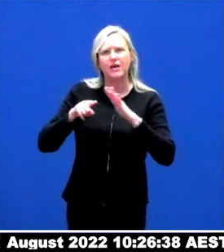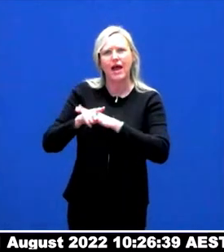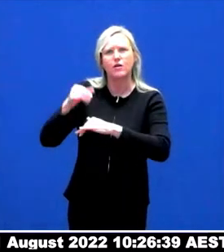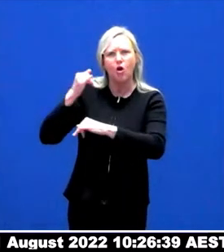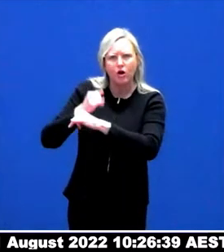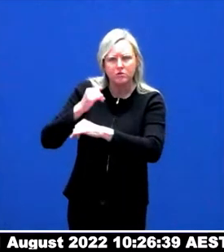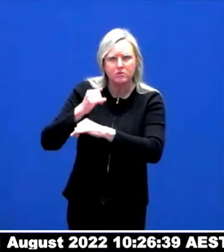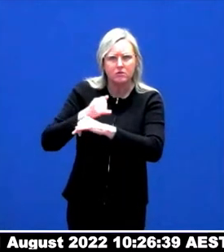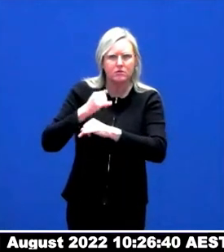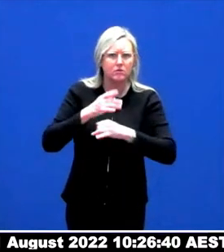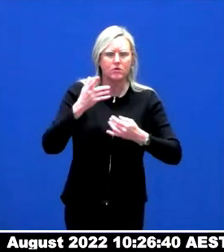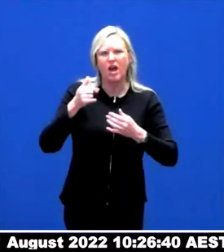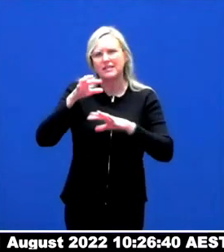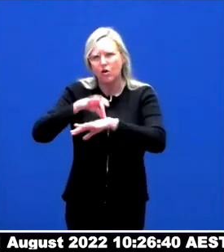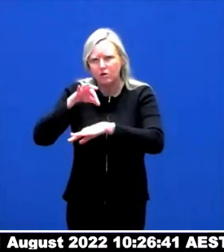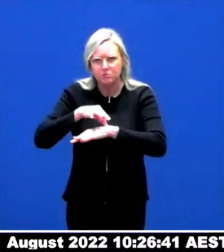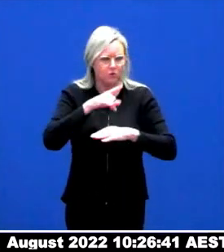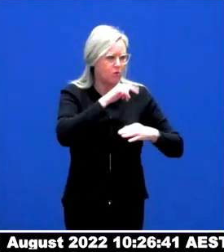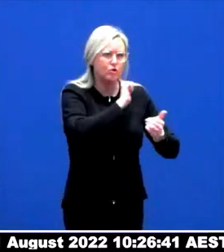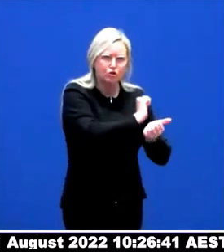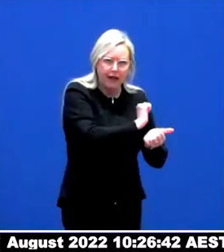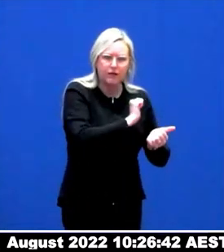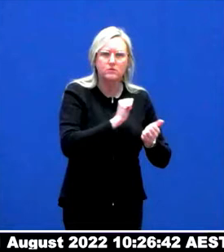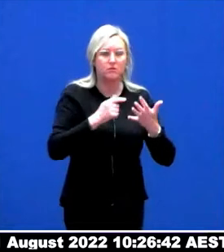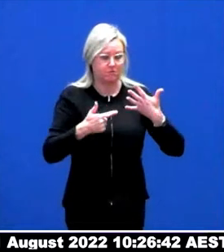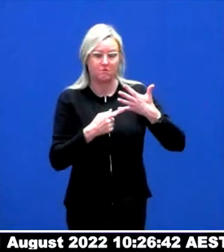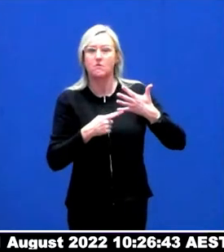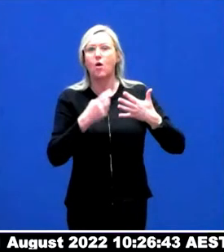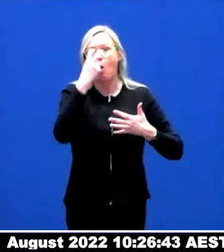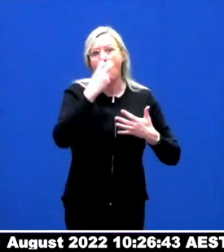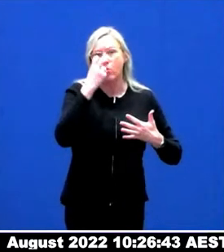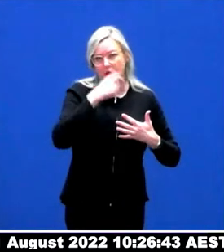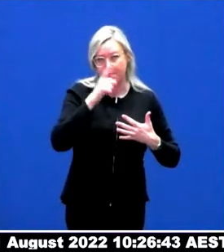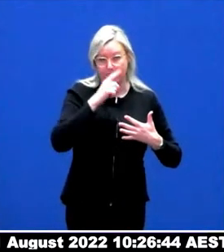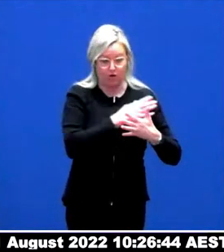homelessness; and older people. They're the priority areas. Yes, that's correct.